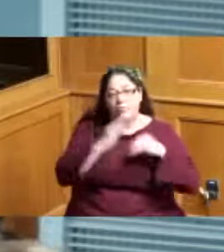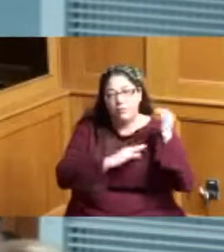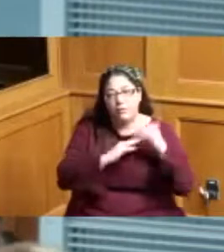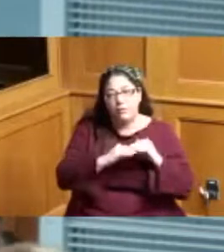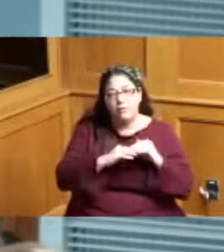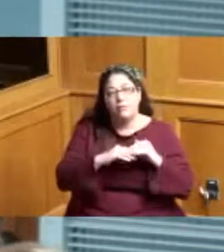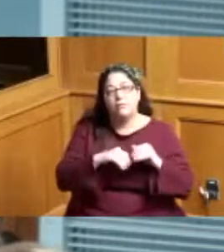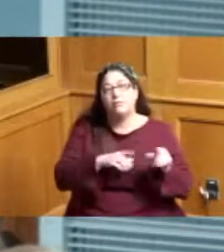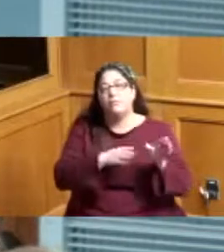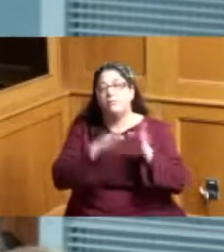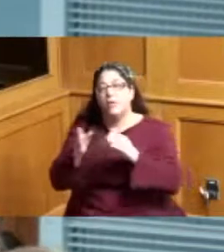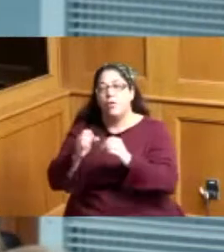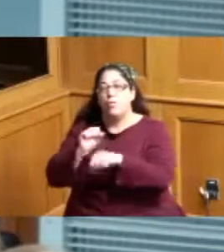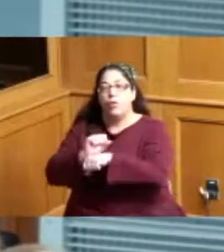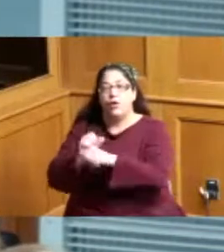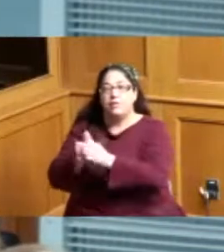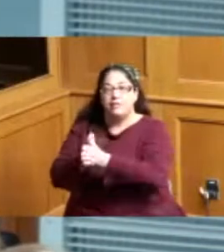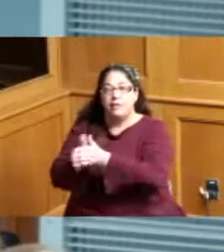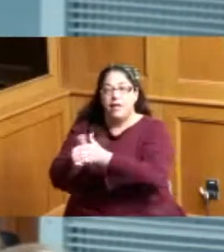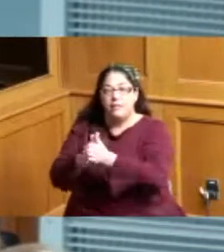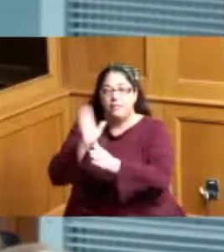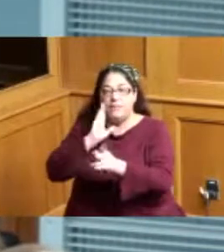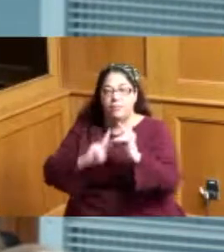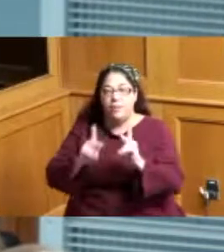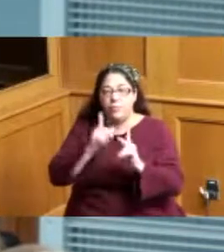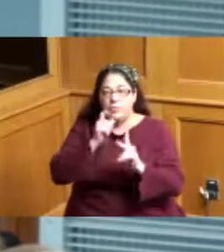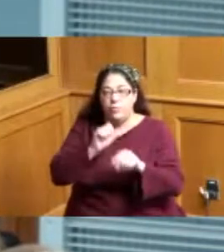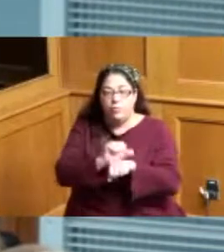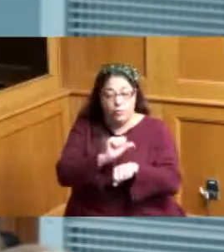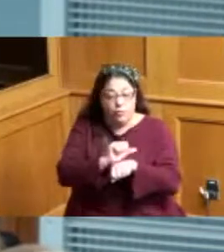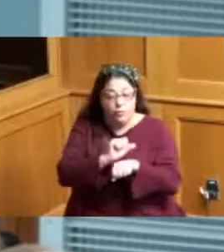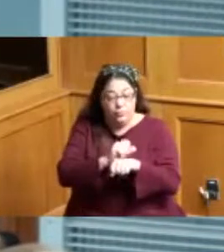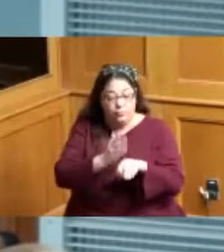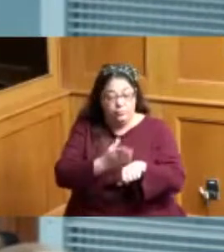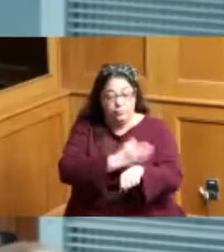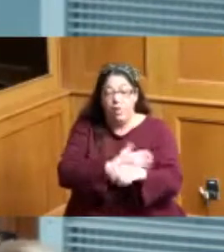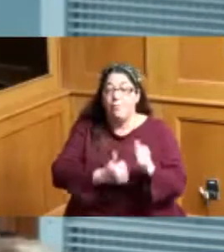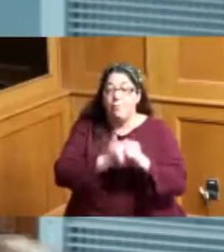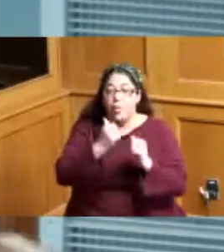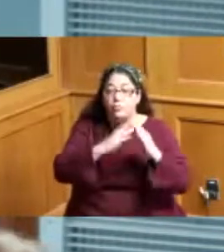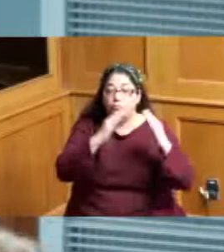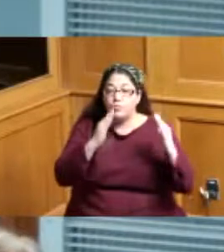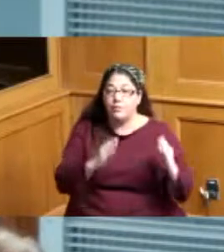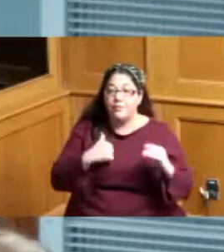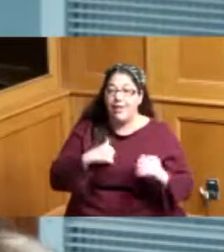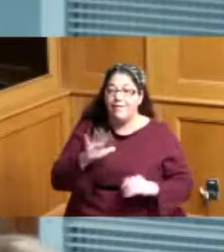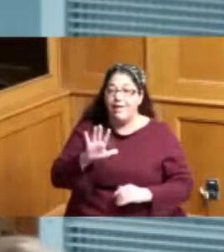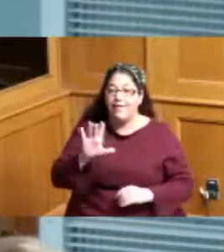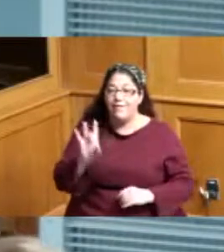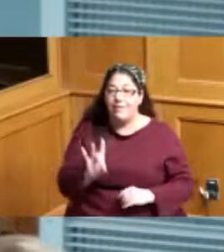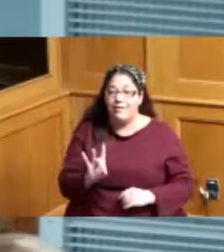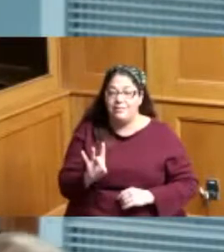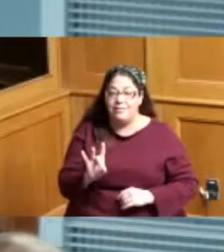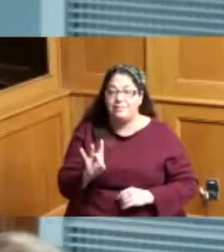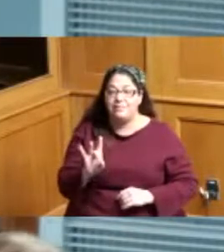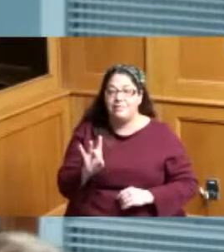incentives for residential and most residentials do have a 5 8 meter so the examples we showed